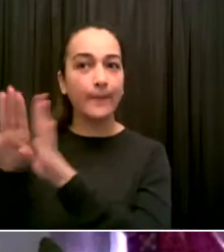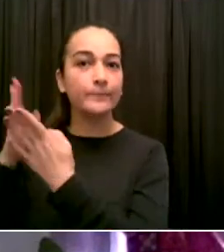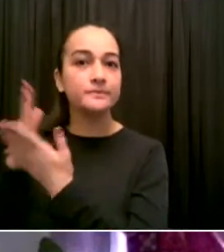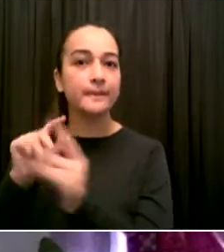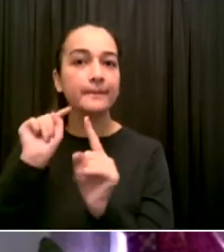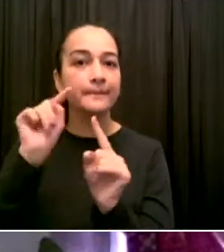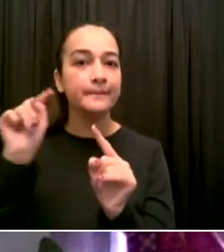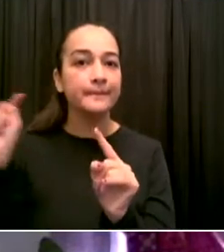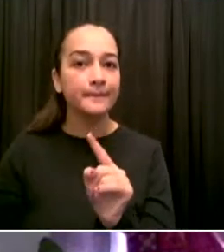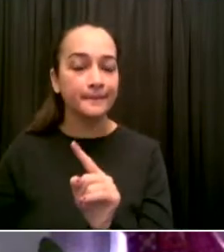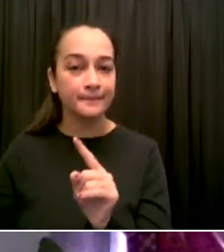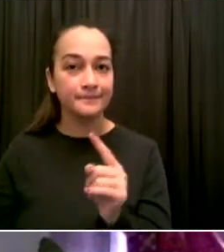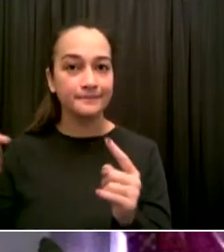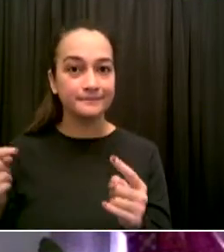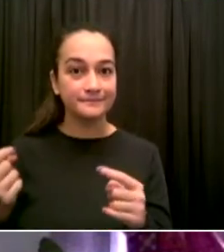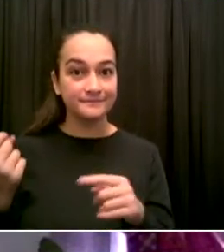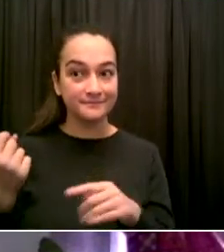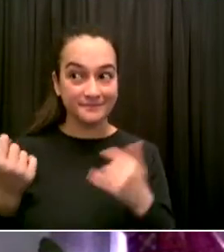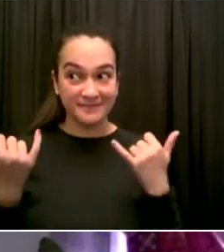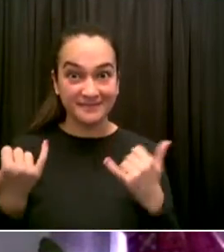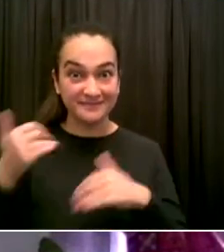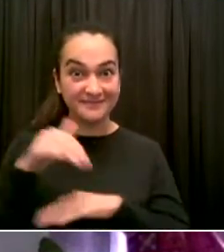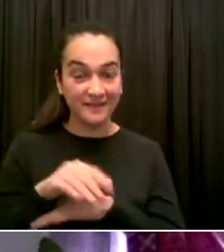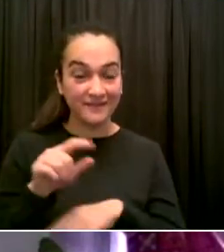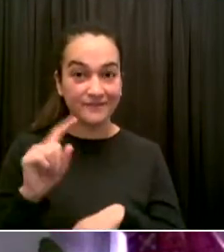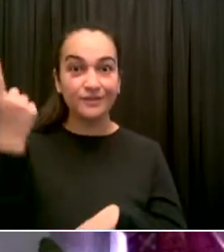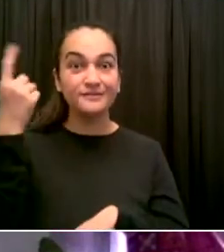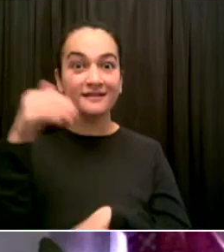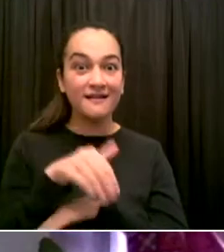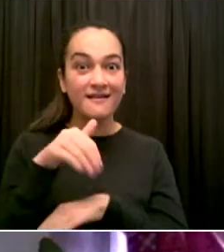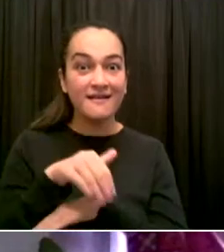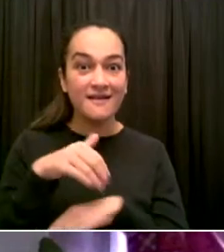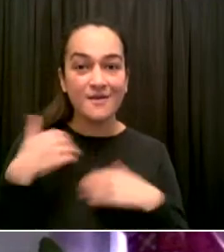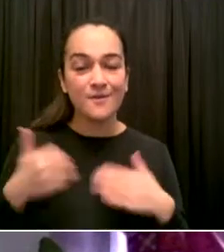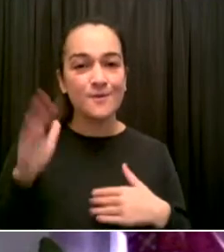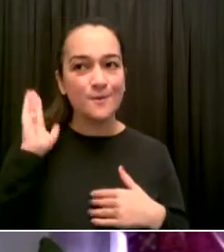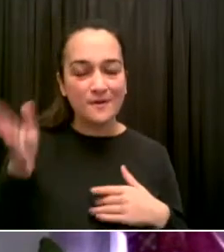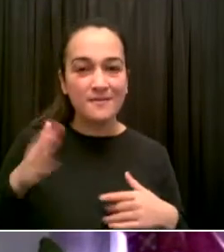AND TO DESCRIBE THE FEELING IN